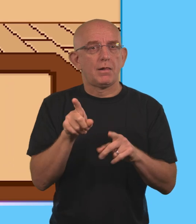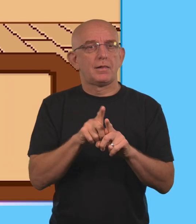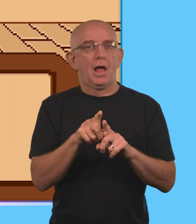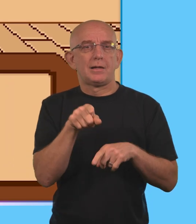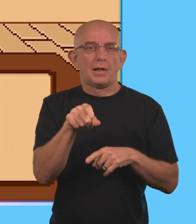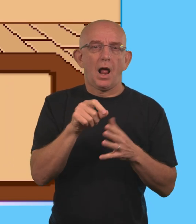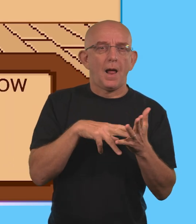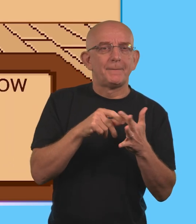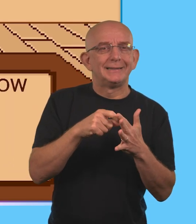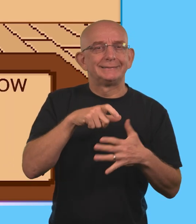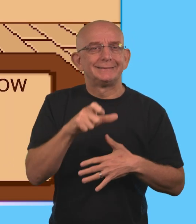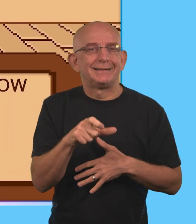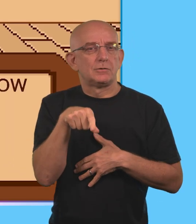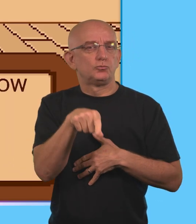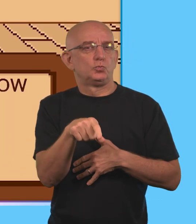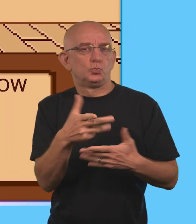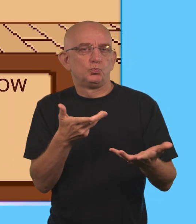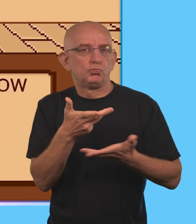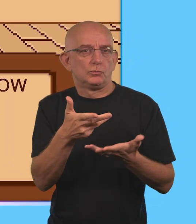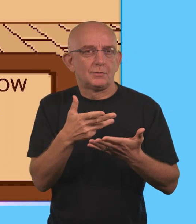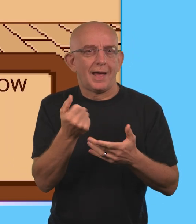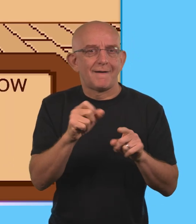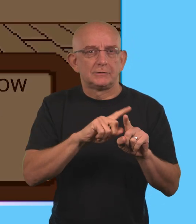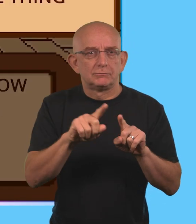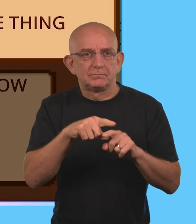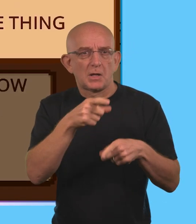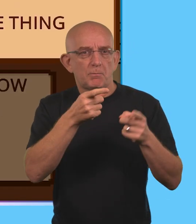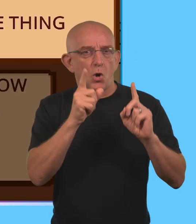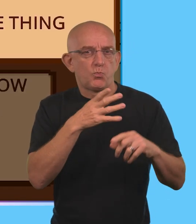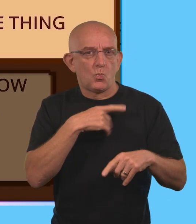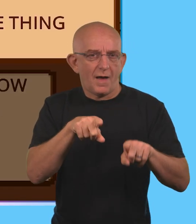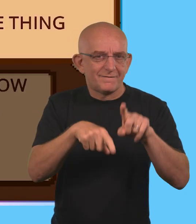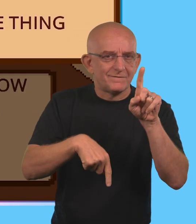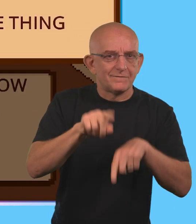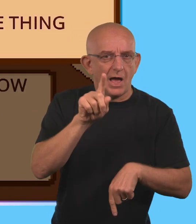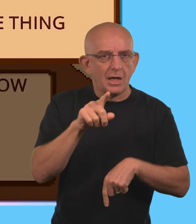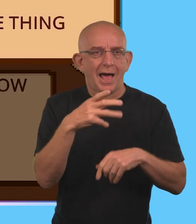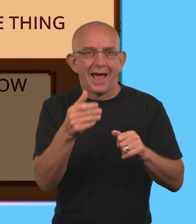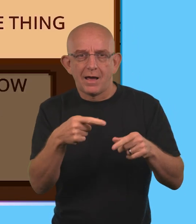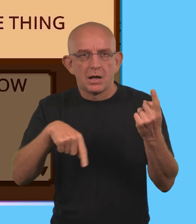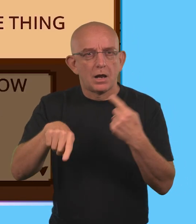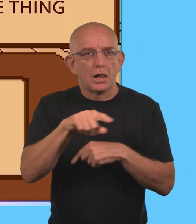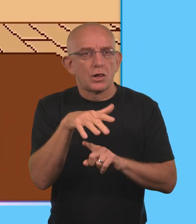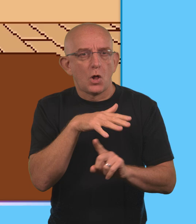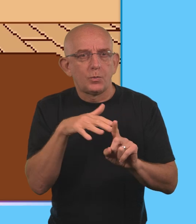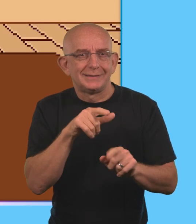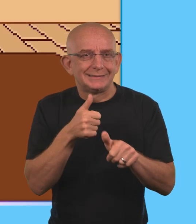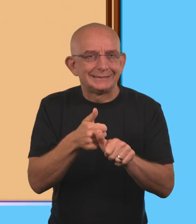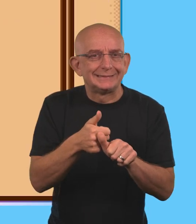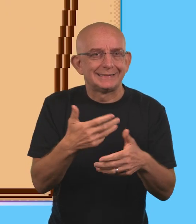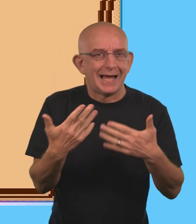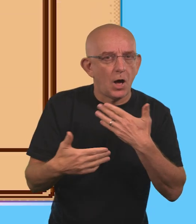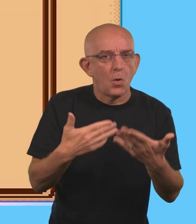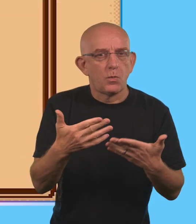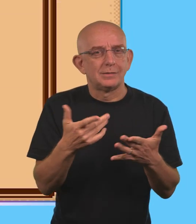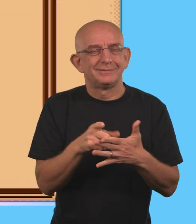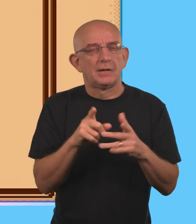is looking for any excuse to fire you, and the local heroes have little patience for a mere NPC. It's sort of a management visual novel.